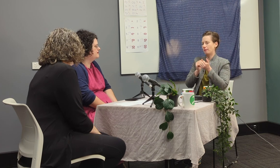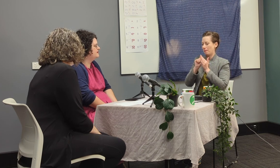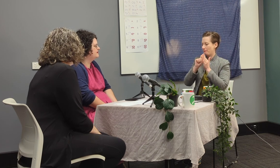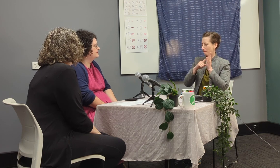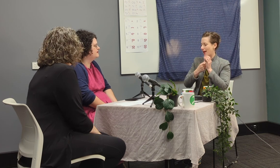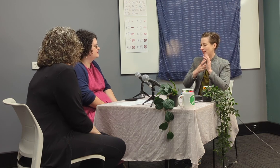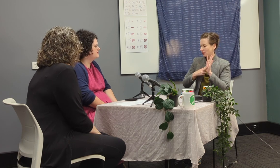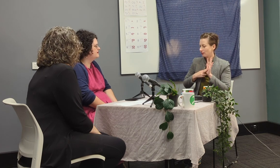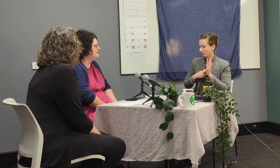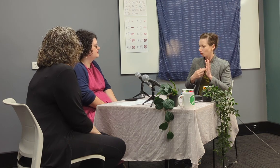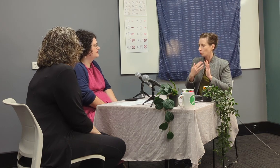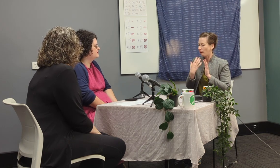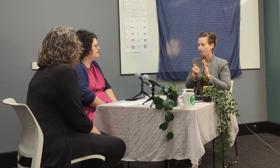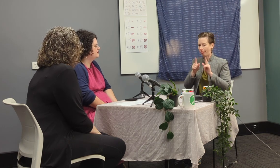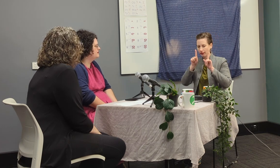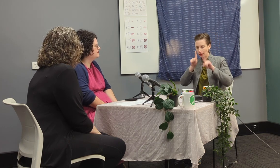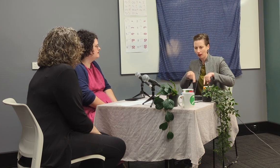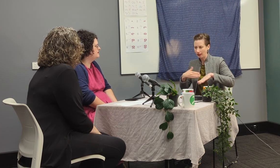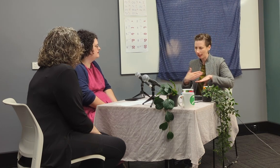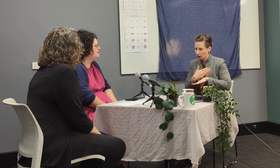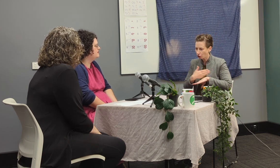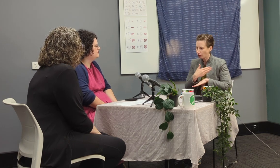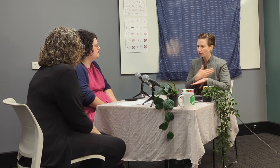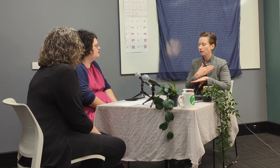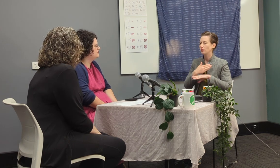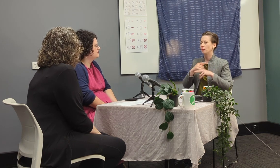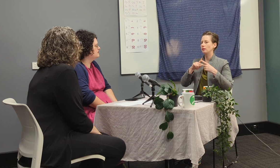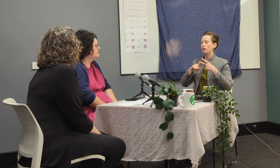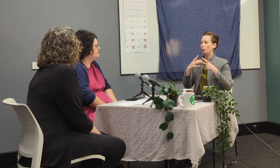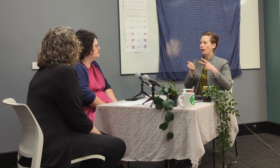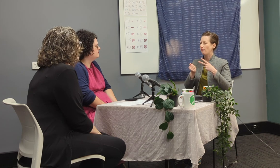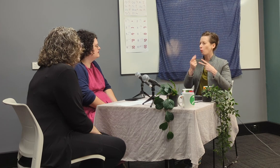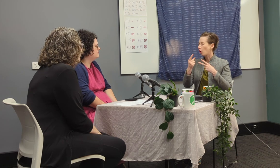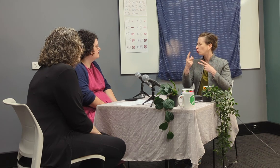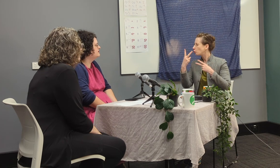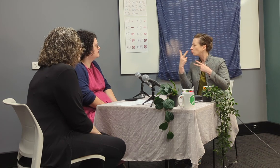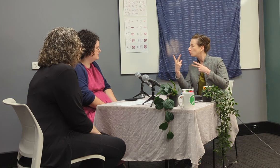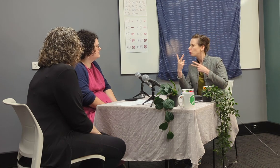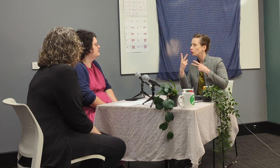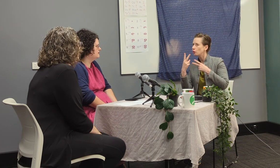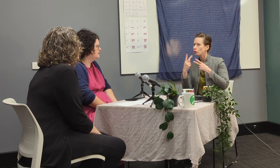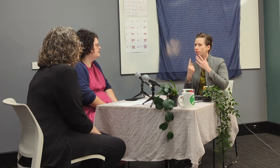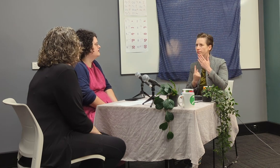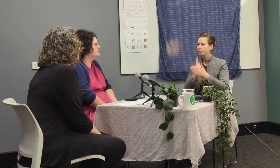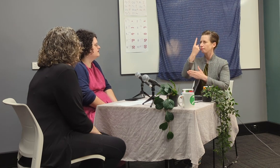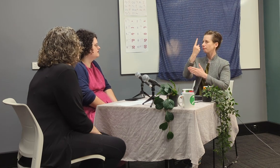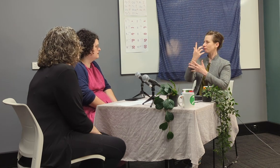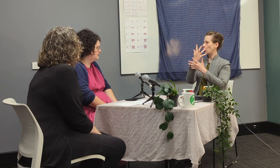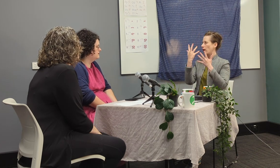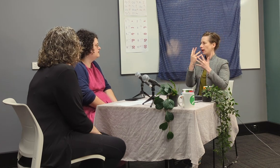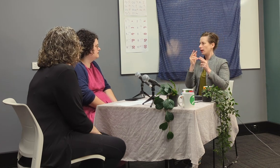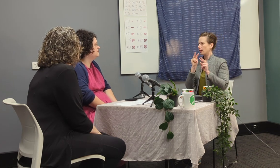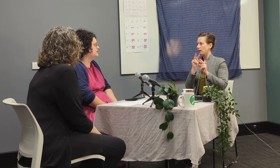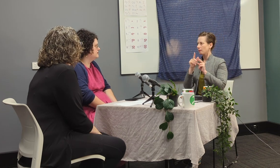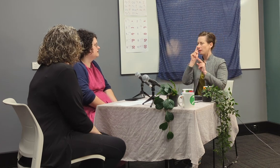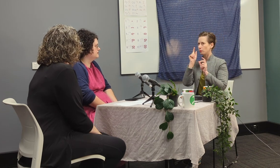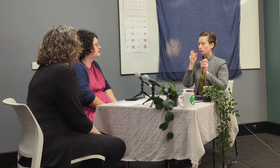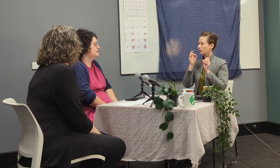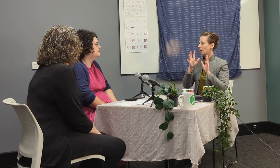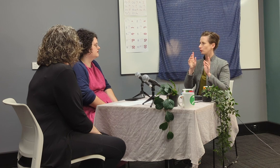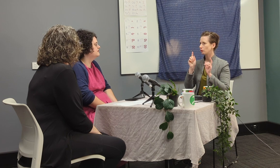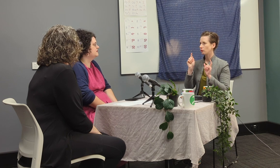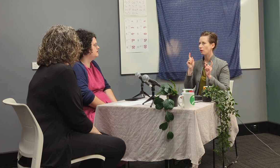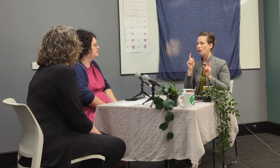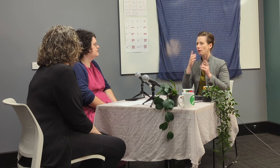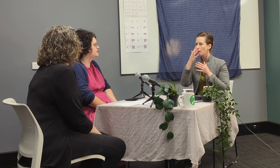So, Western stories usually have a beginning, and then one or two events where people start